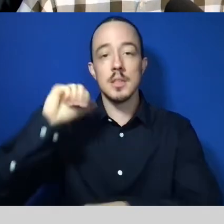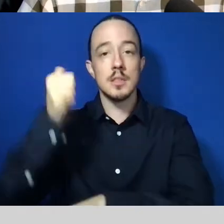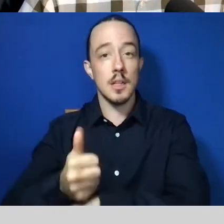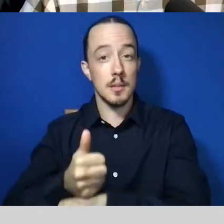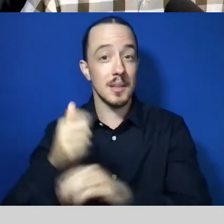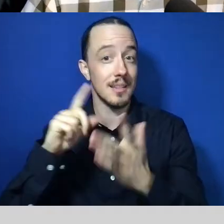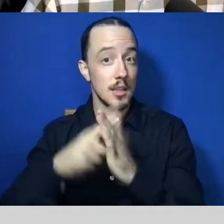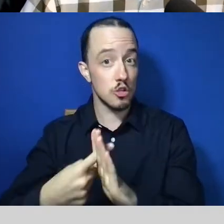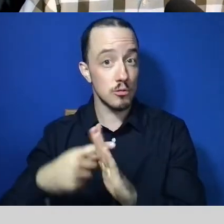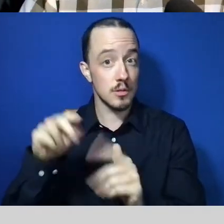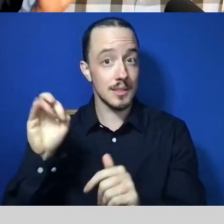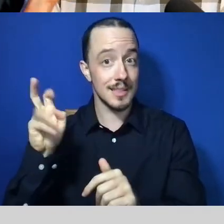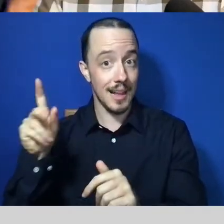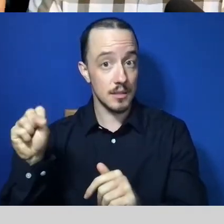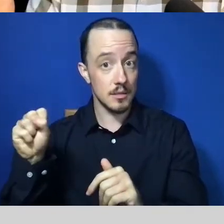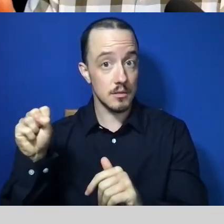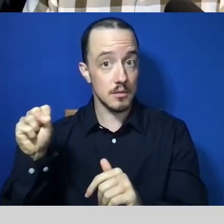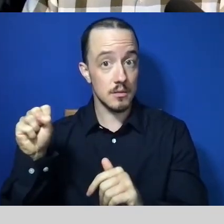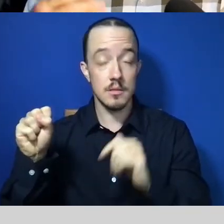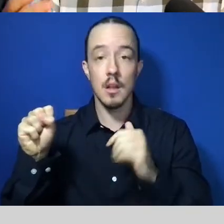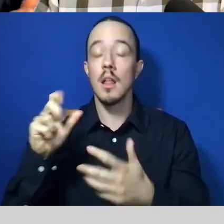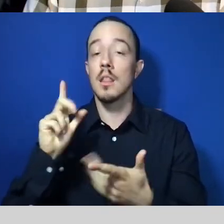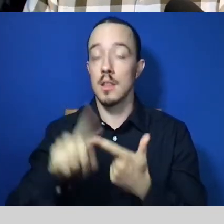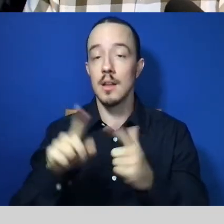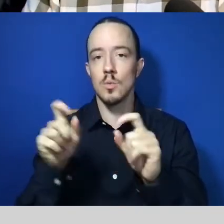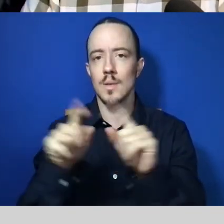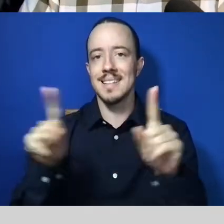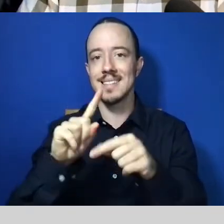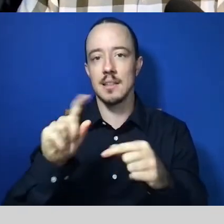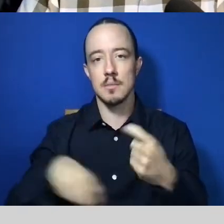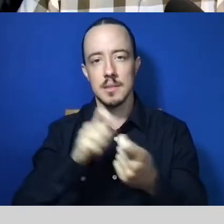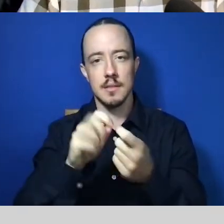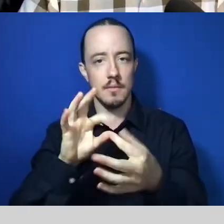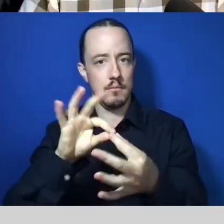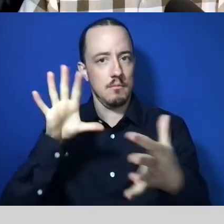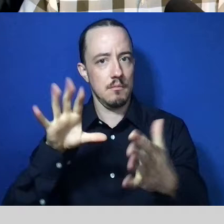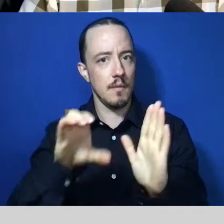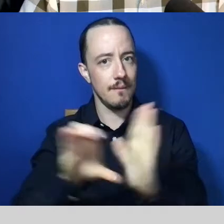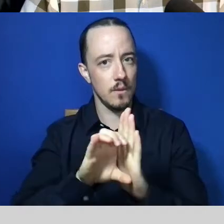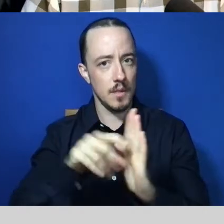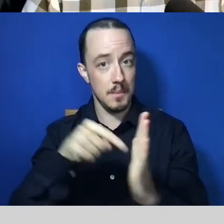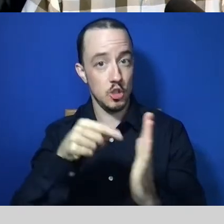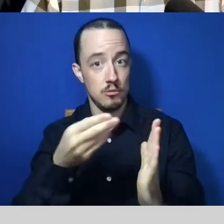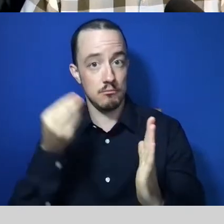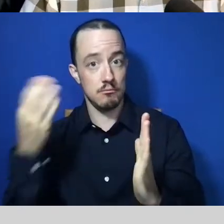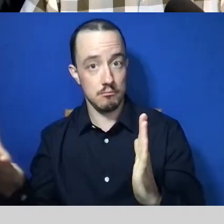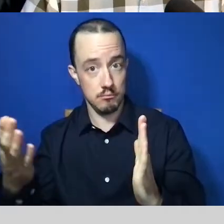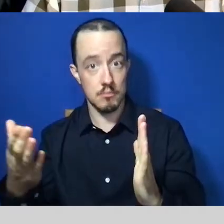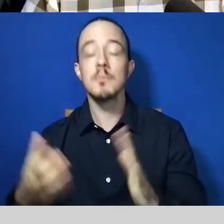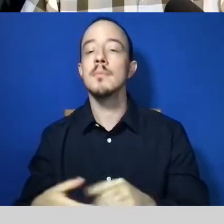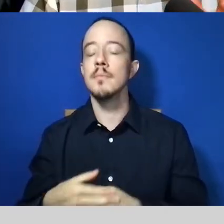releases the specific version of the image for us. (coughs) Then it also will run, for example, collect static